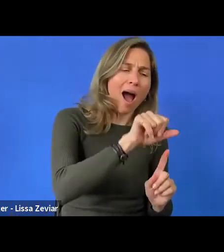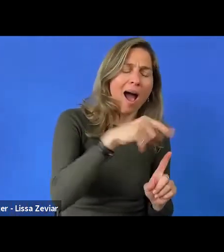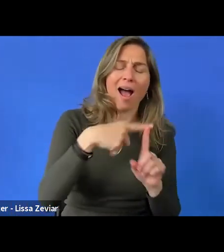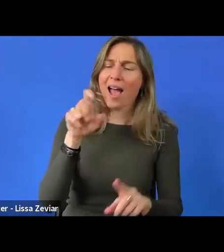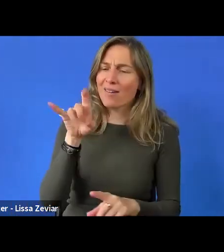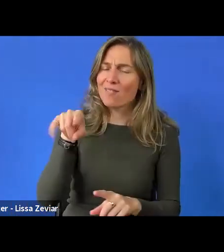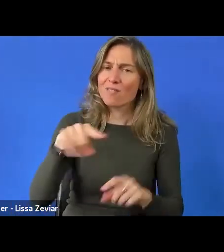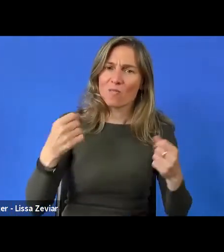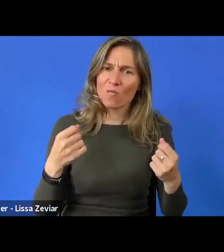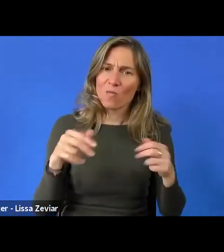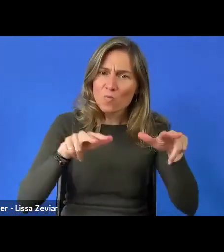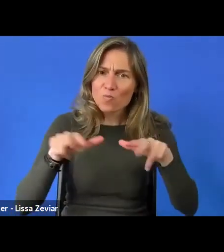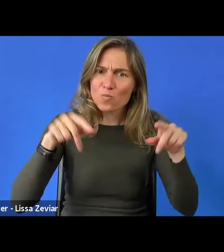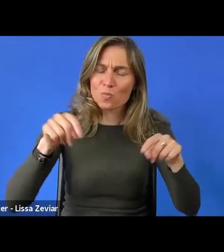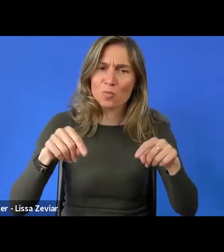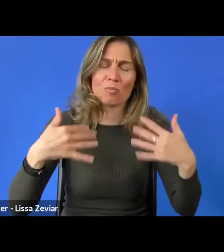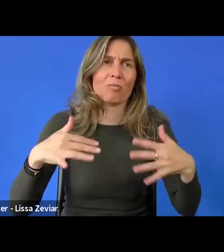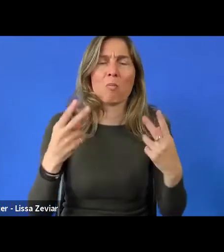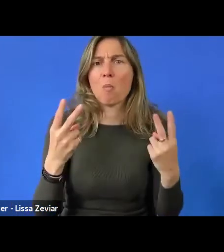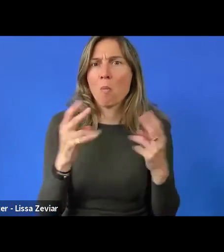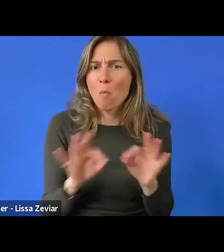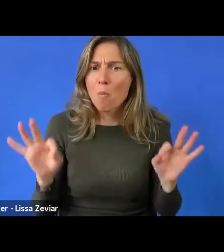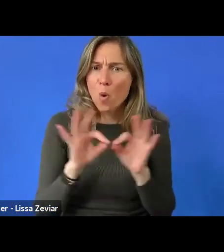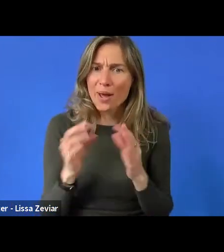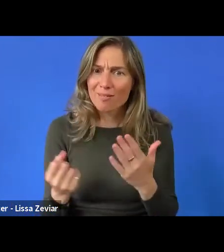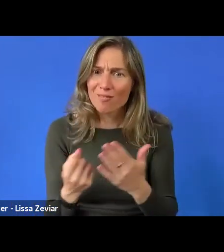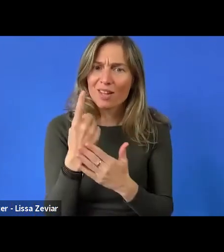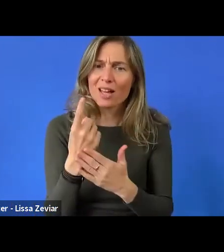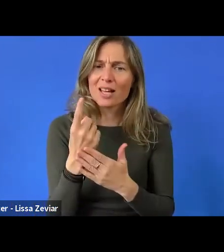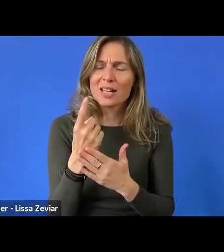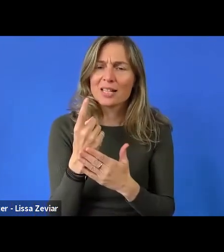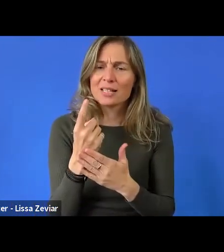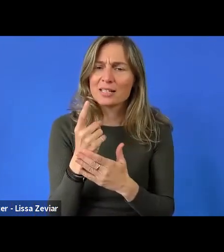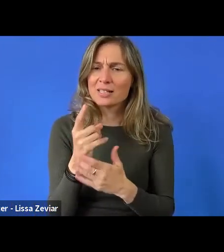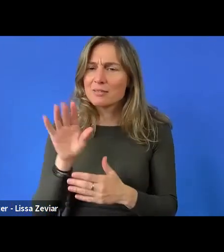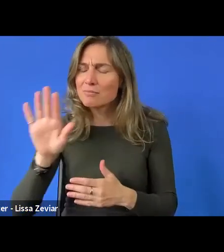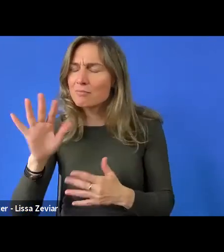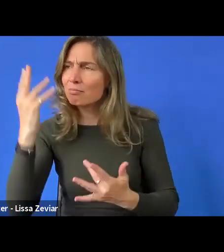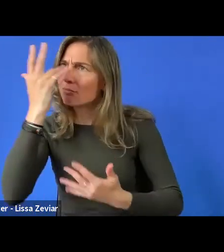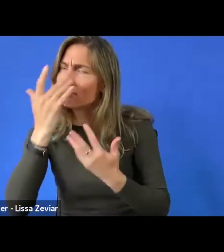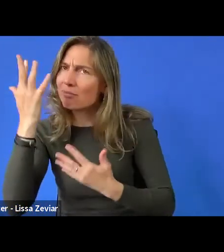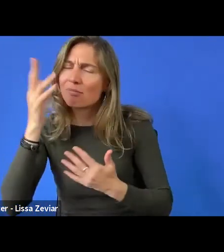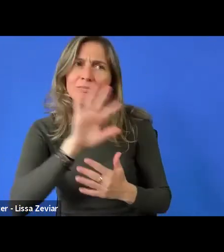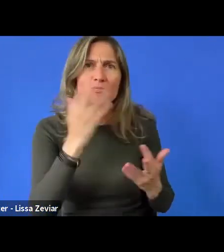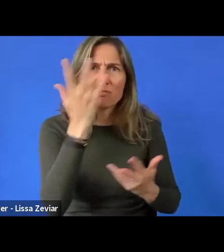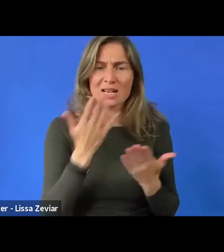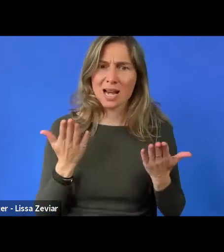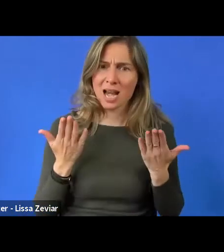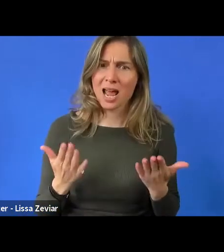in this extremely urgent moment in relation with the situation of women and girls with disabilities.